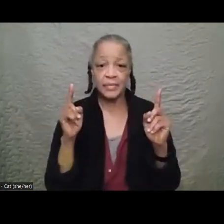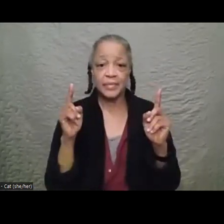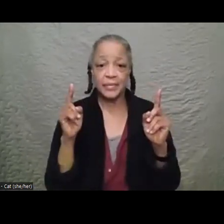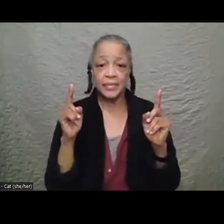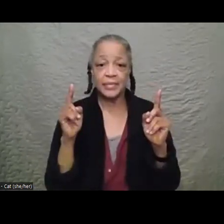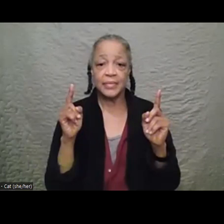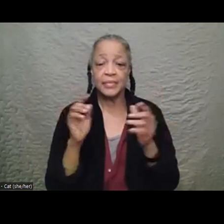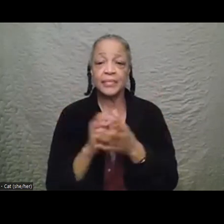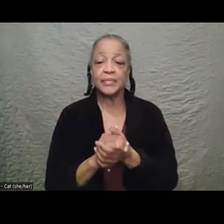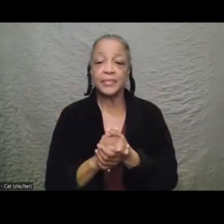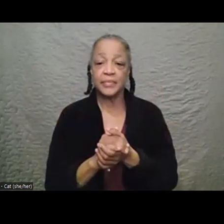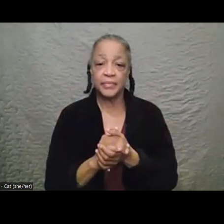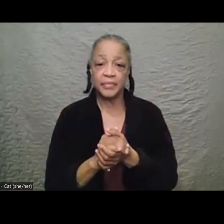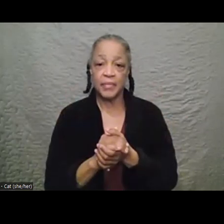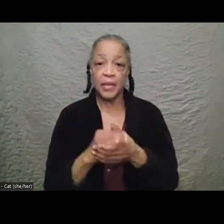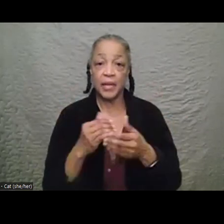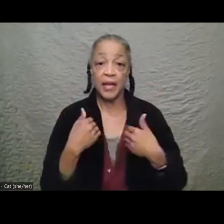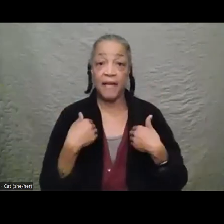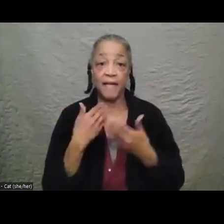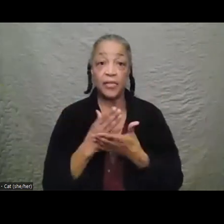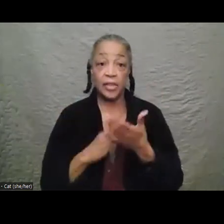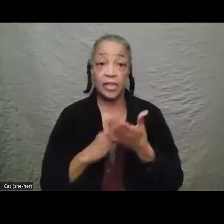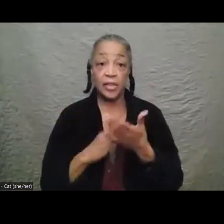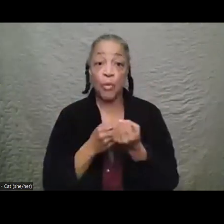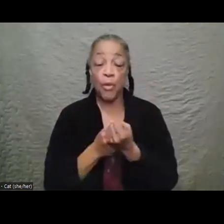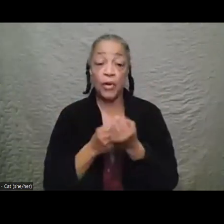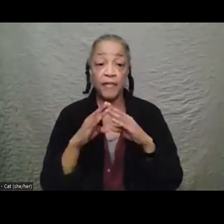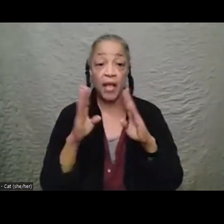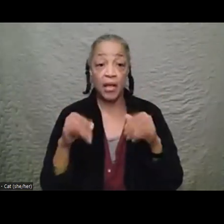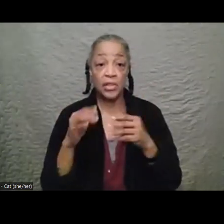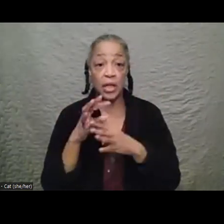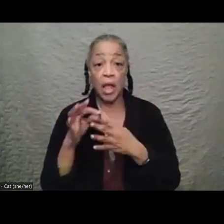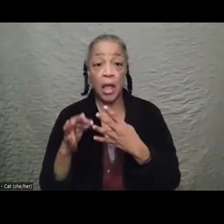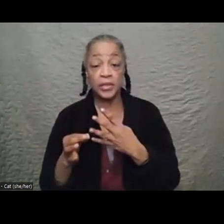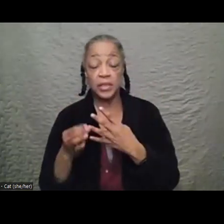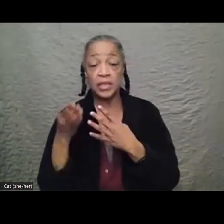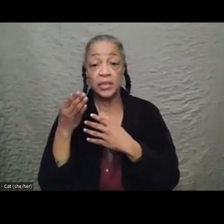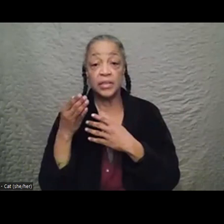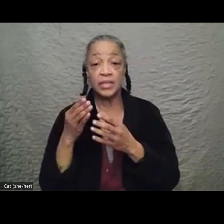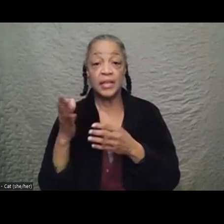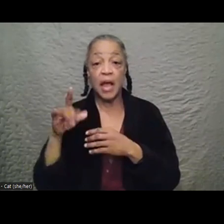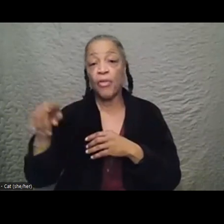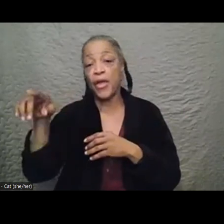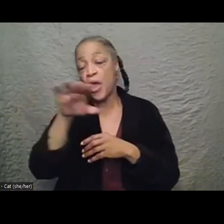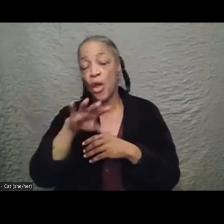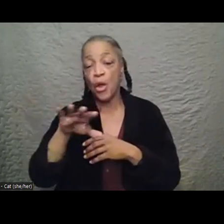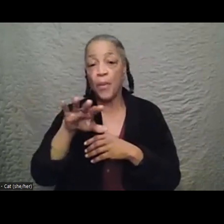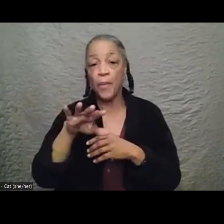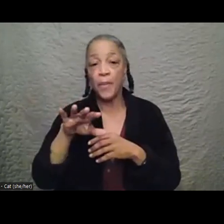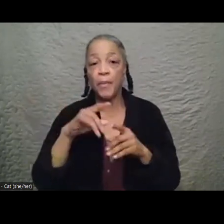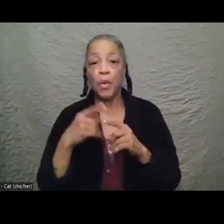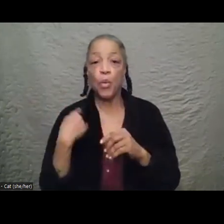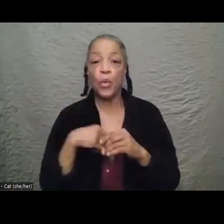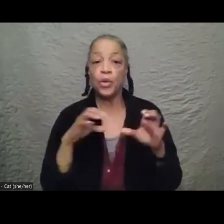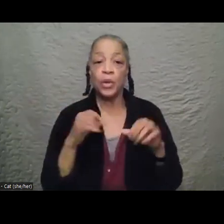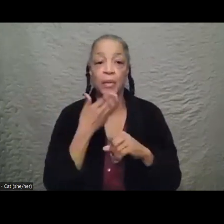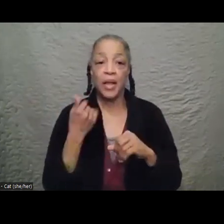There are some supportive housing options out there , so we are doing the best we can.